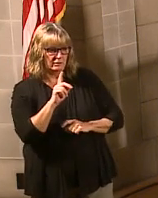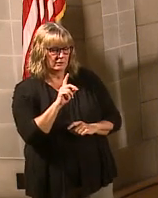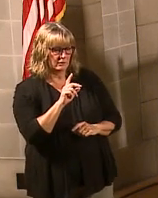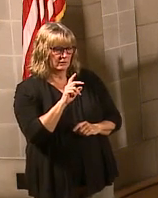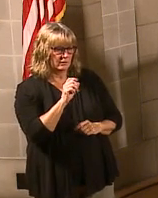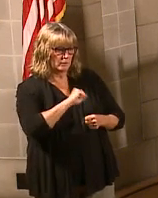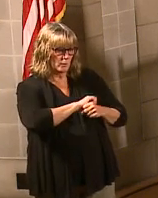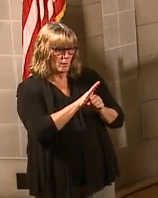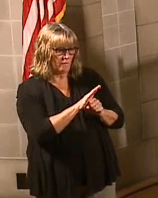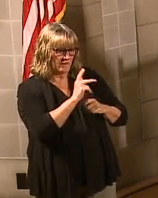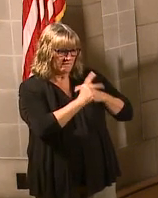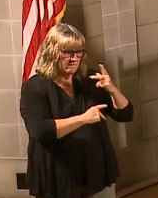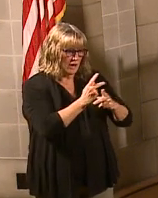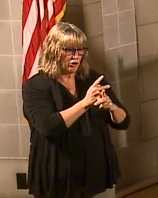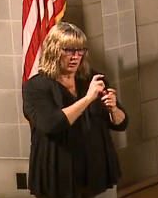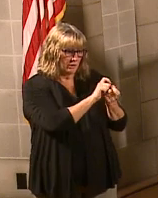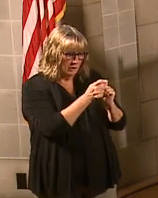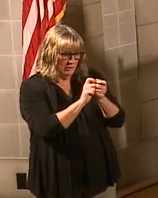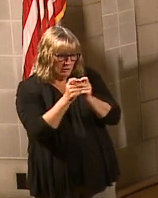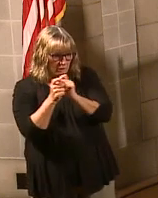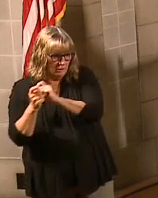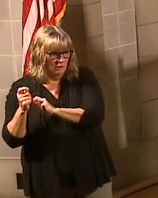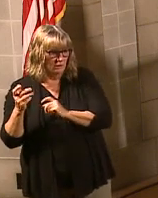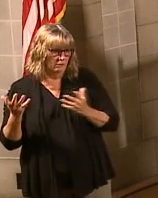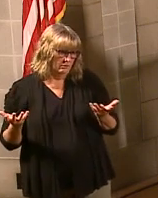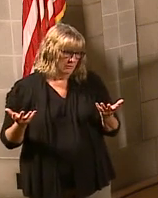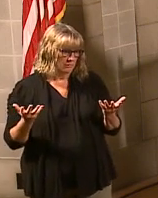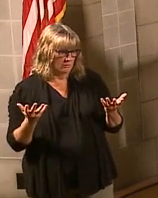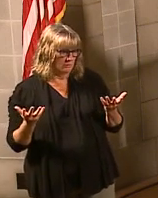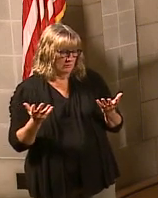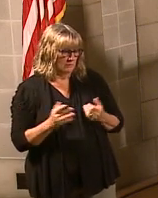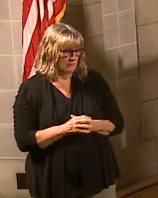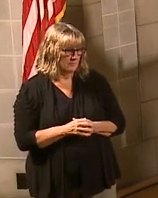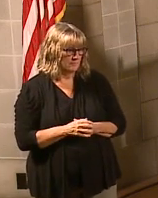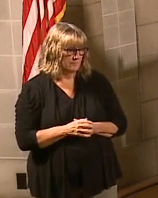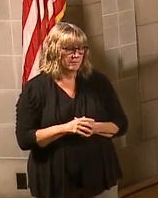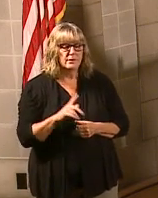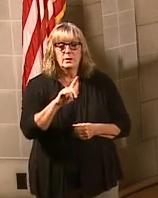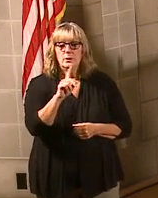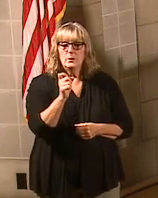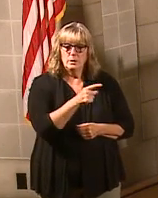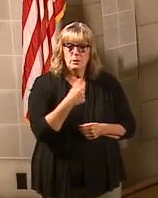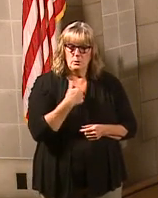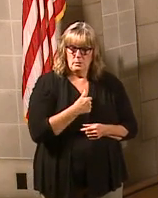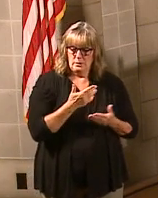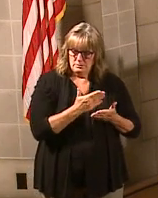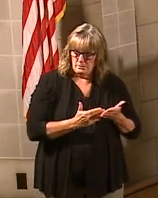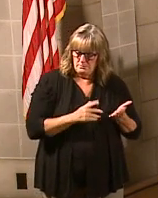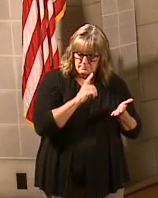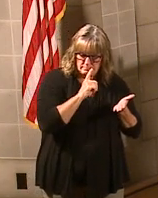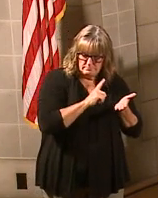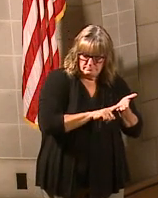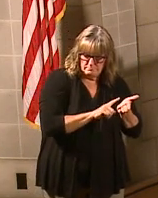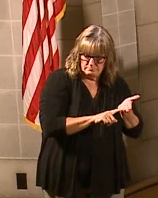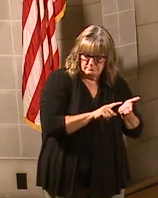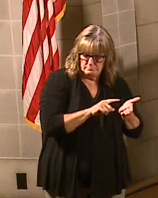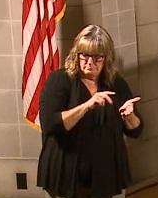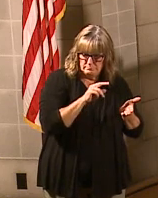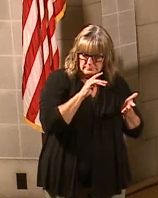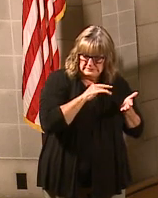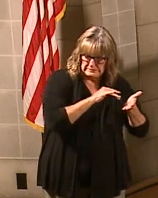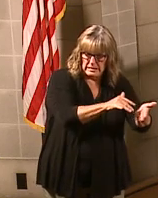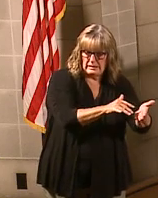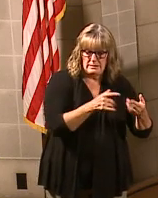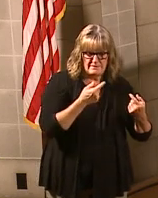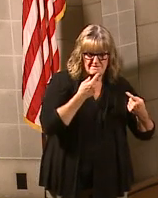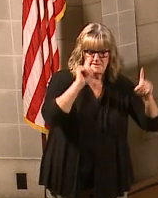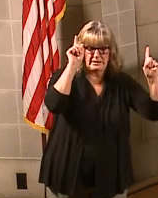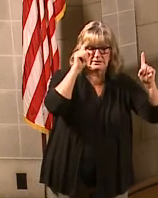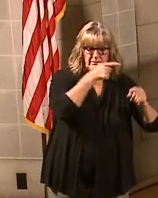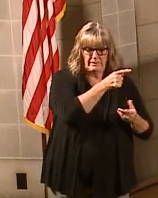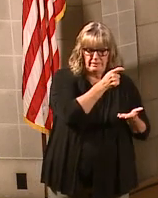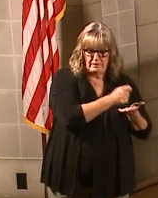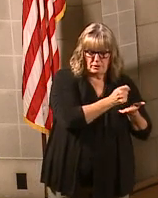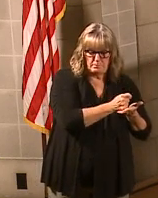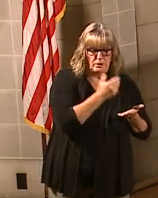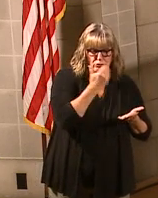GOVERNMENT